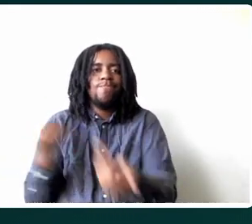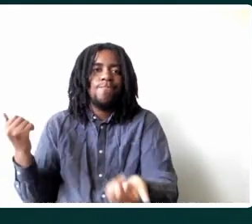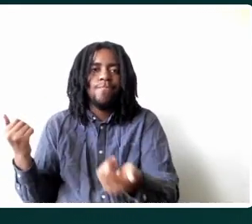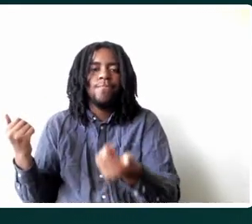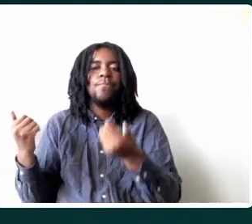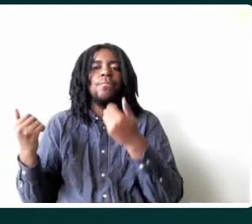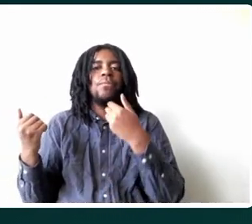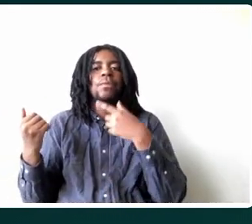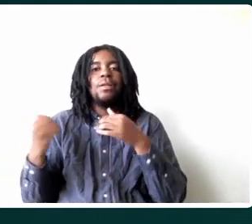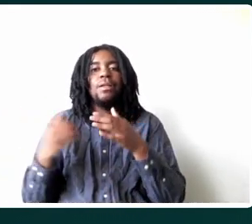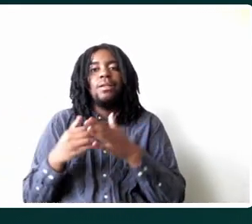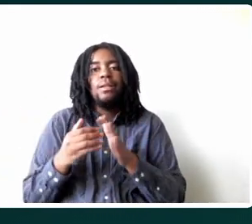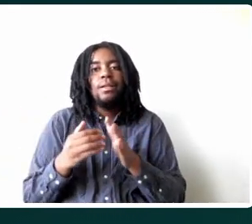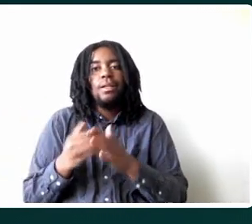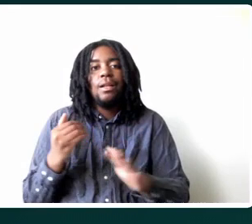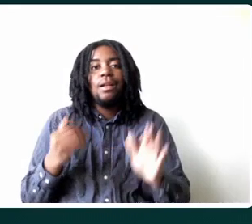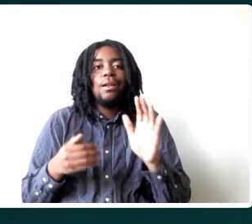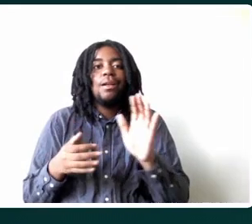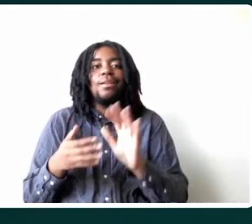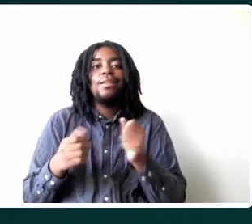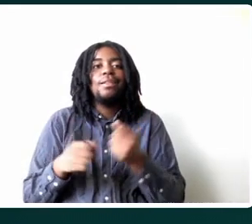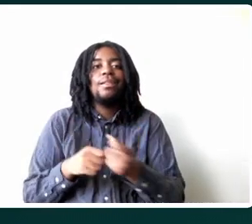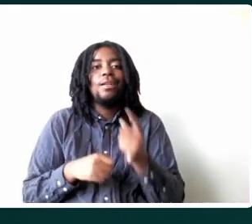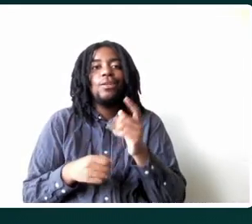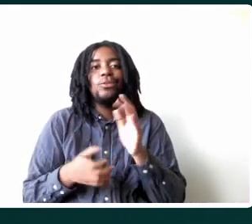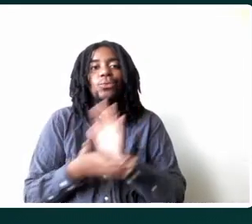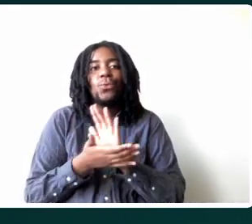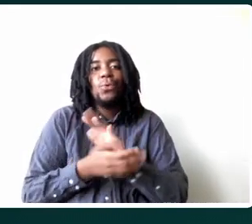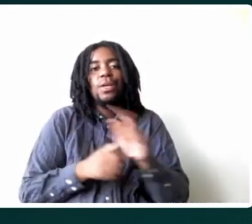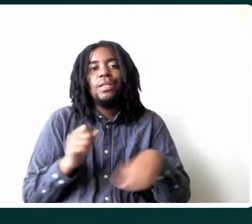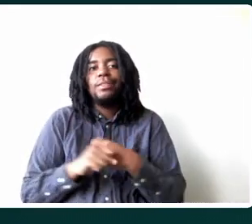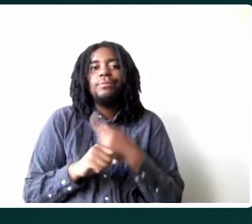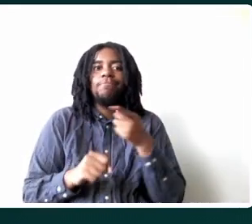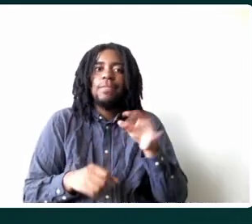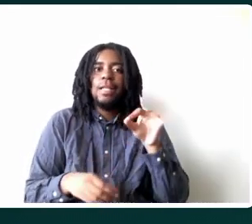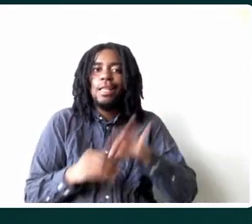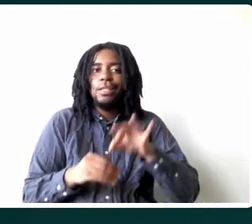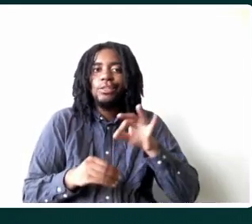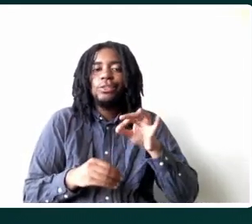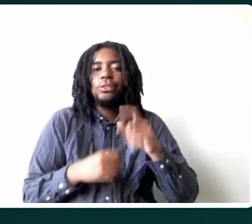which will be an election year. What does it mean when we know young people care about what's going